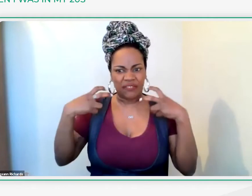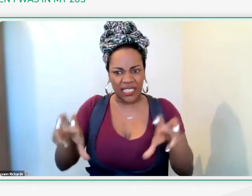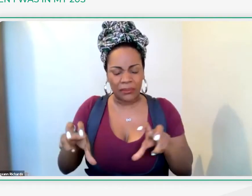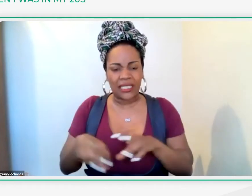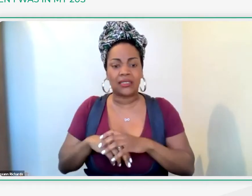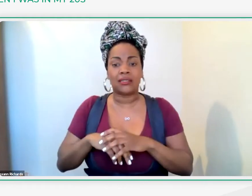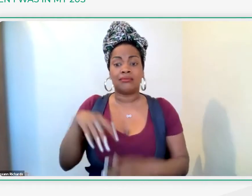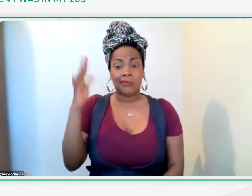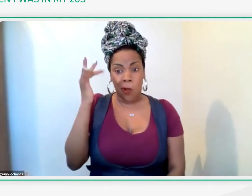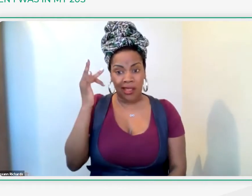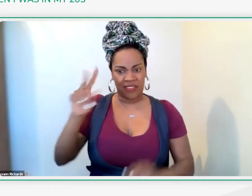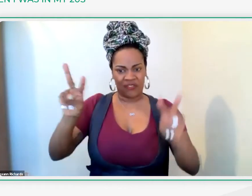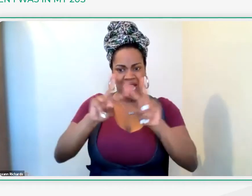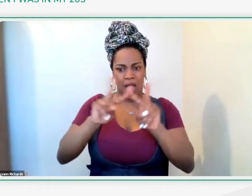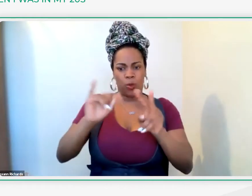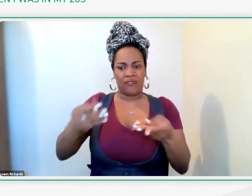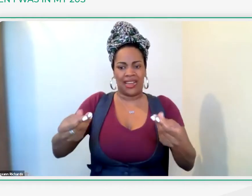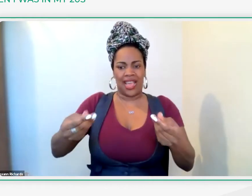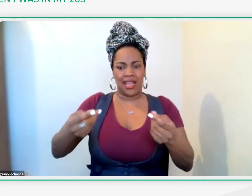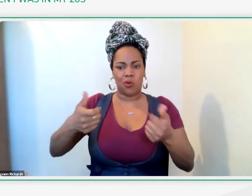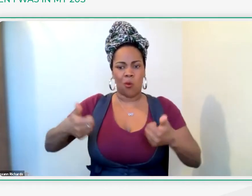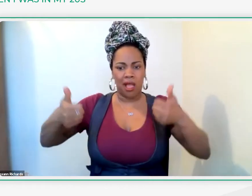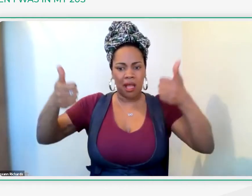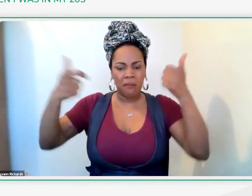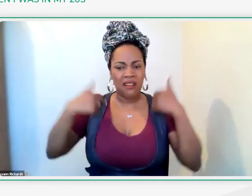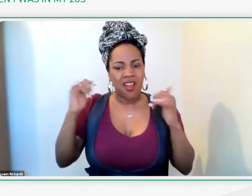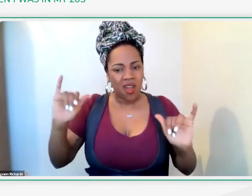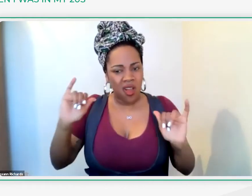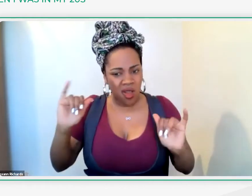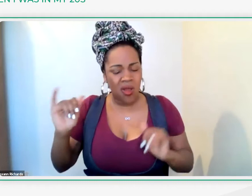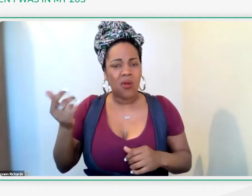But then I realized that, in Jamaica, that's considered an investment because land is valuable,